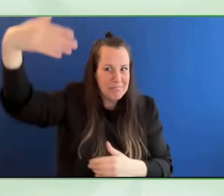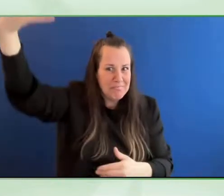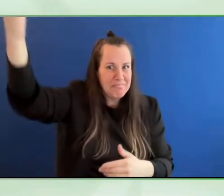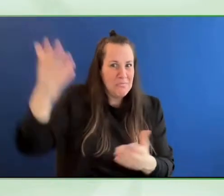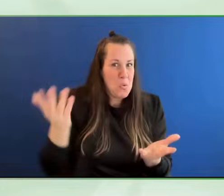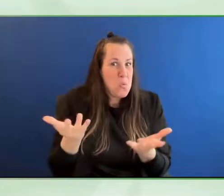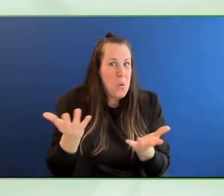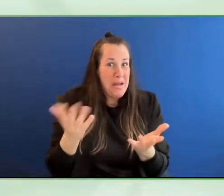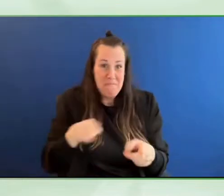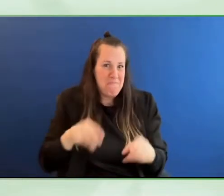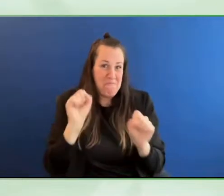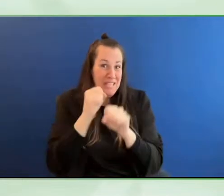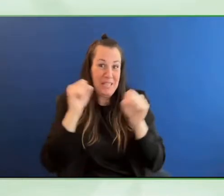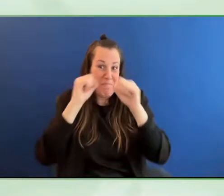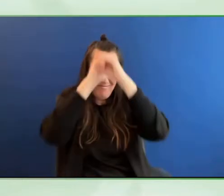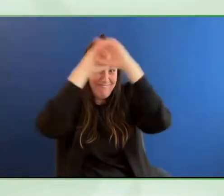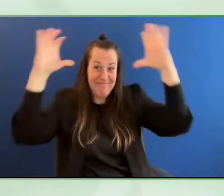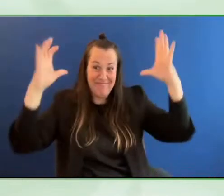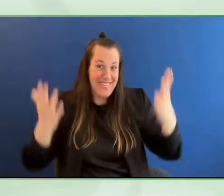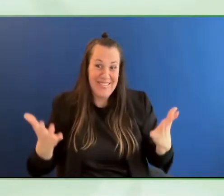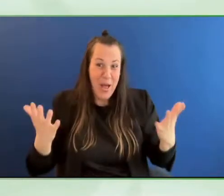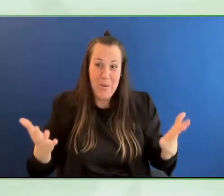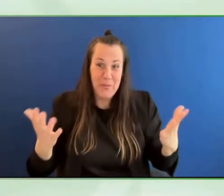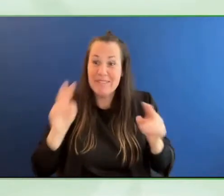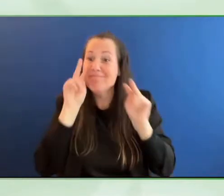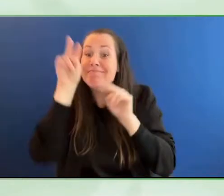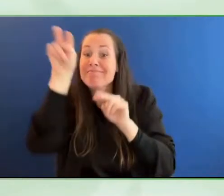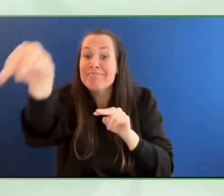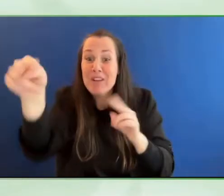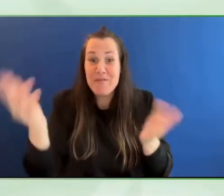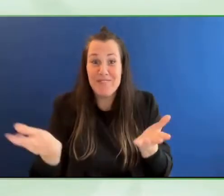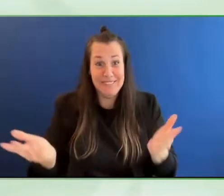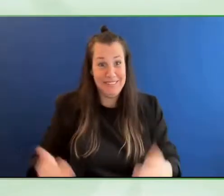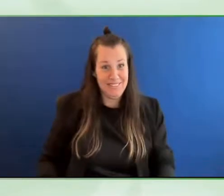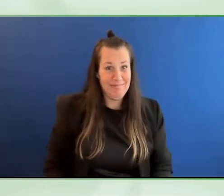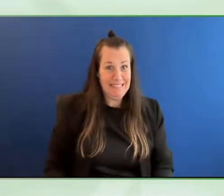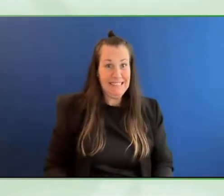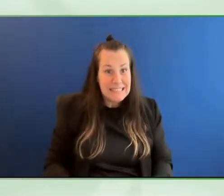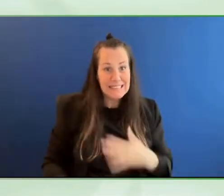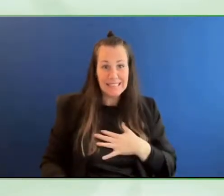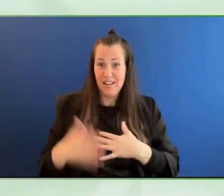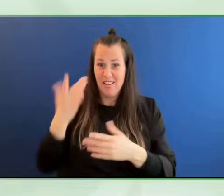because it brought something to the process, then it's worthwhile. It really depends what your goals are.